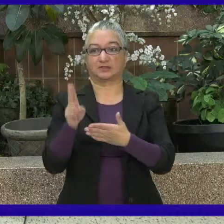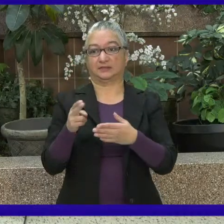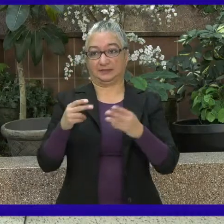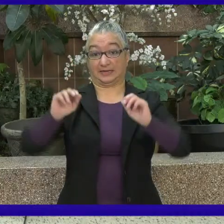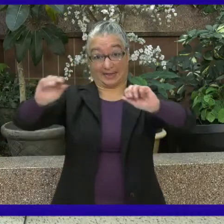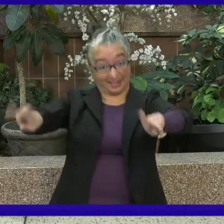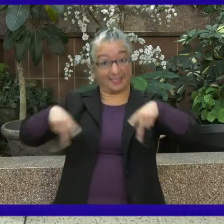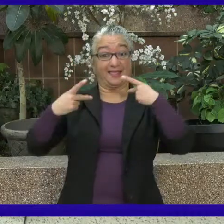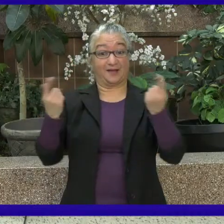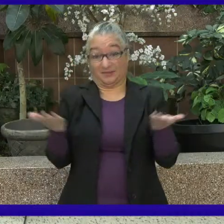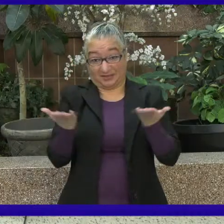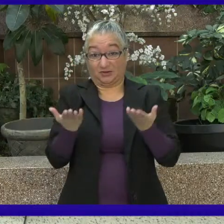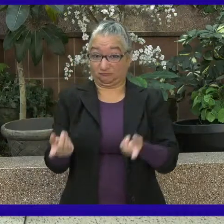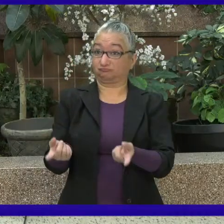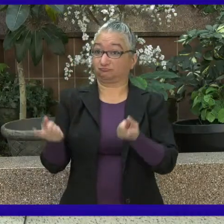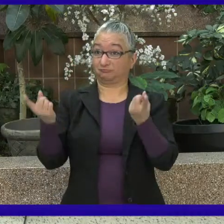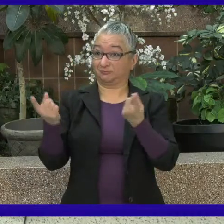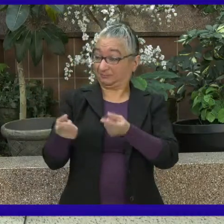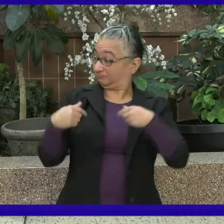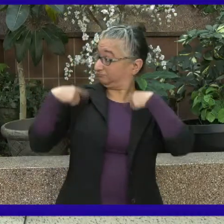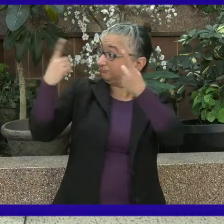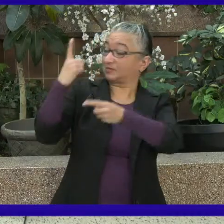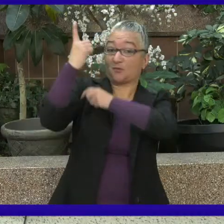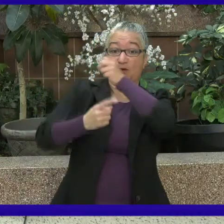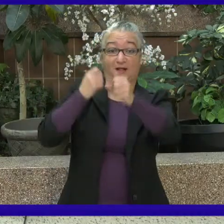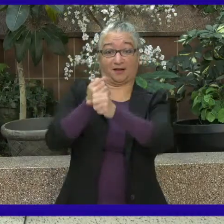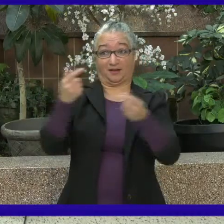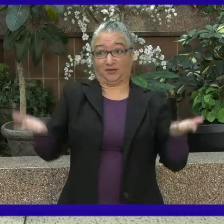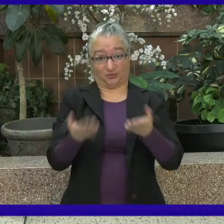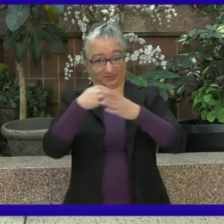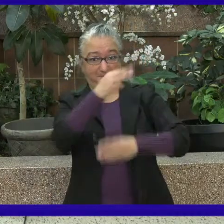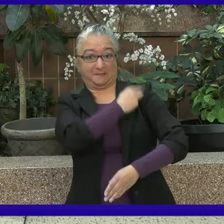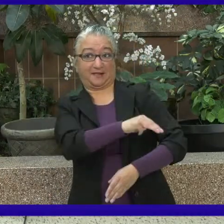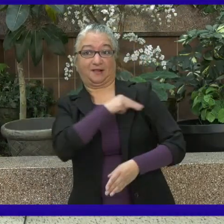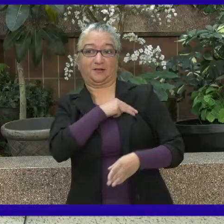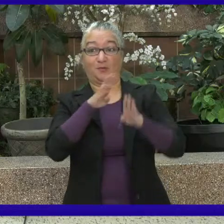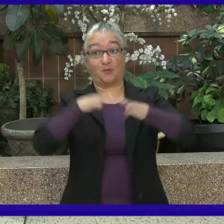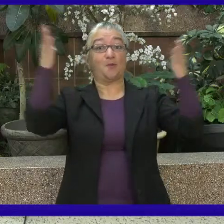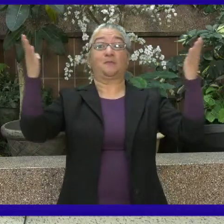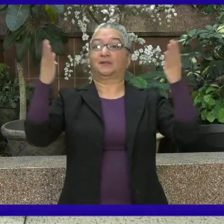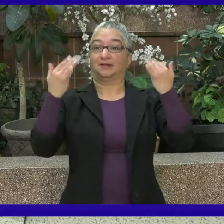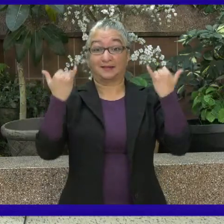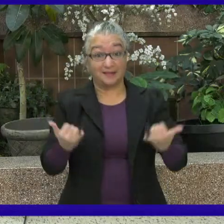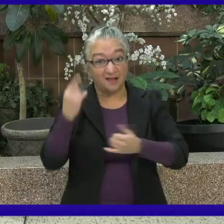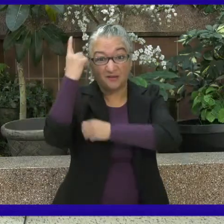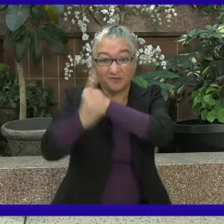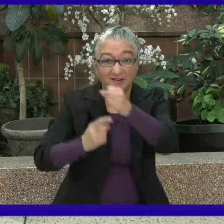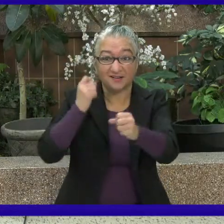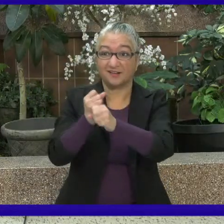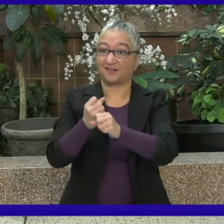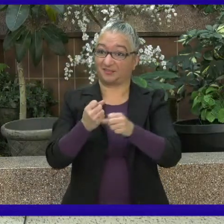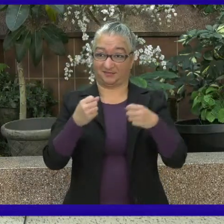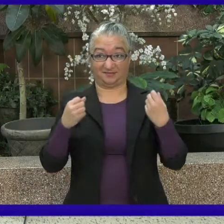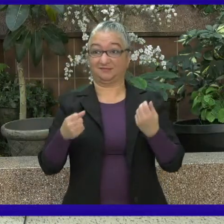and the university and many other organizations are a driving force behind the protect mb campaign